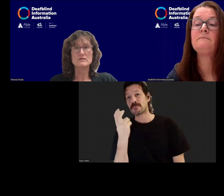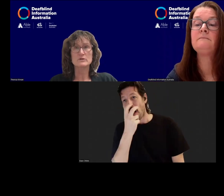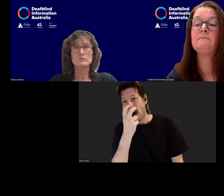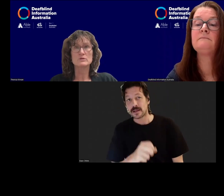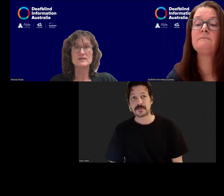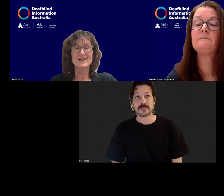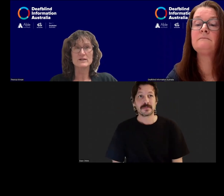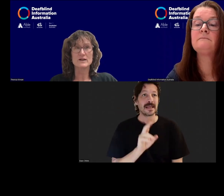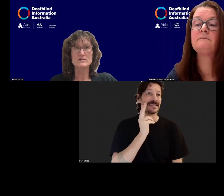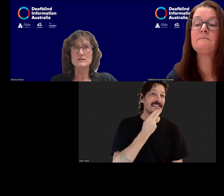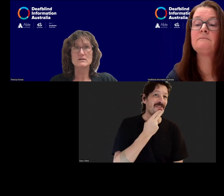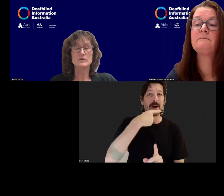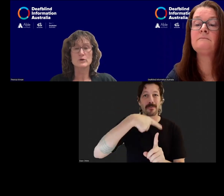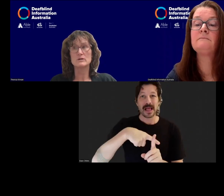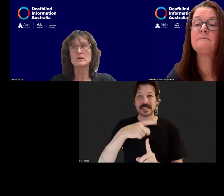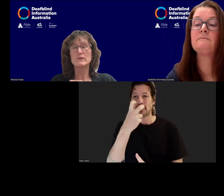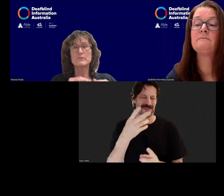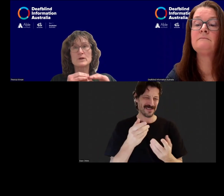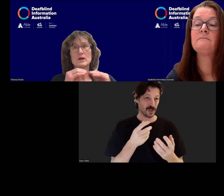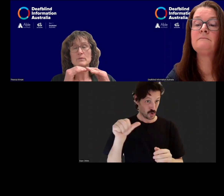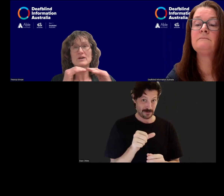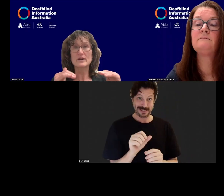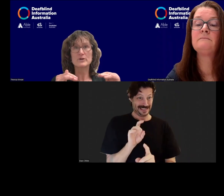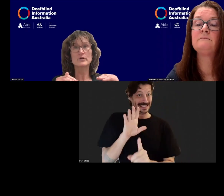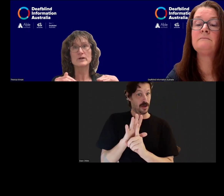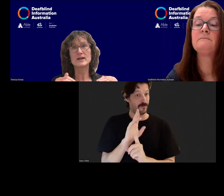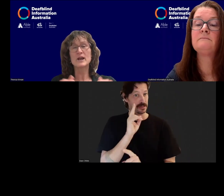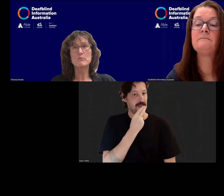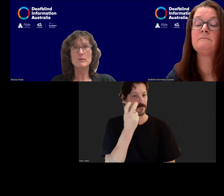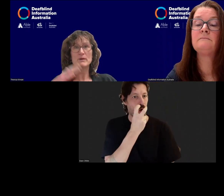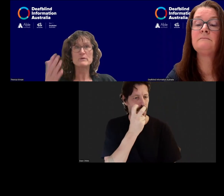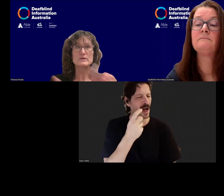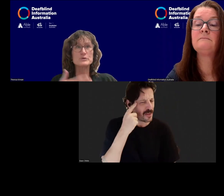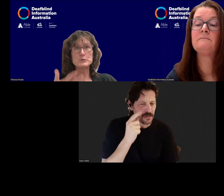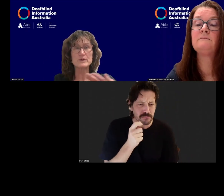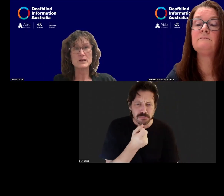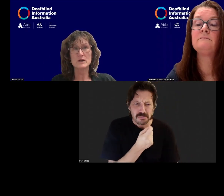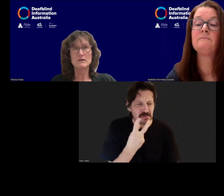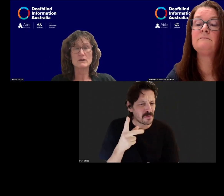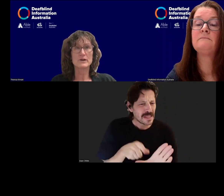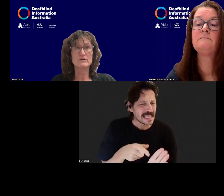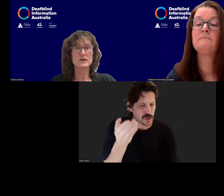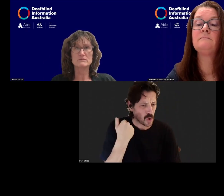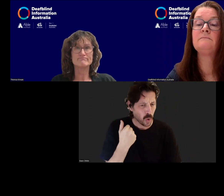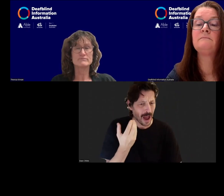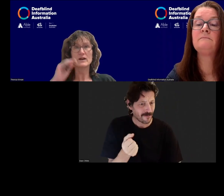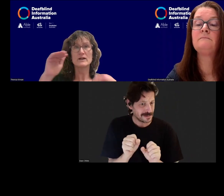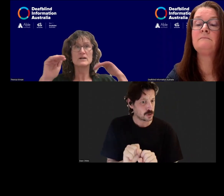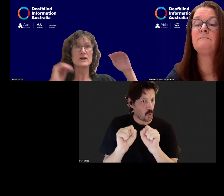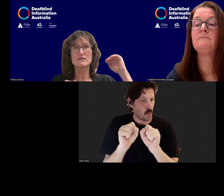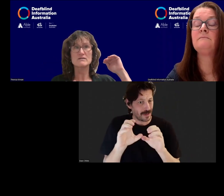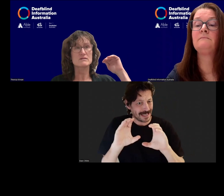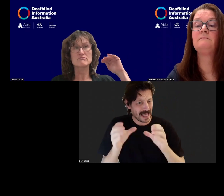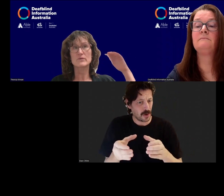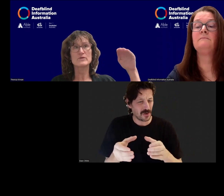years ago it was added as its own category, but people were still being kind of like added as